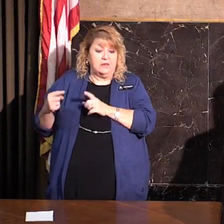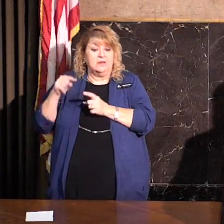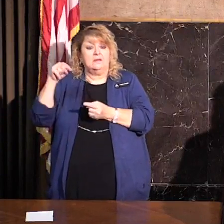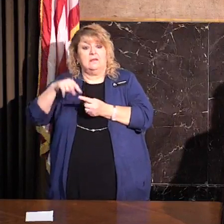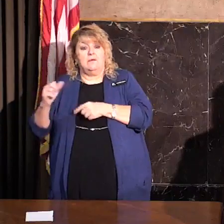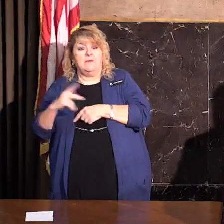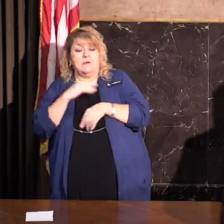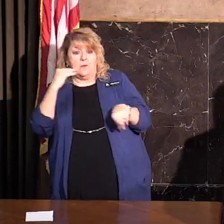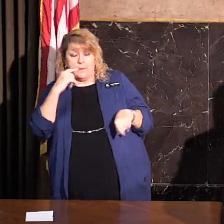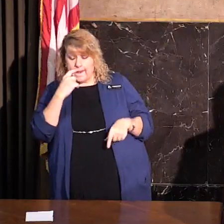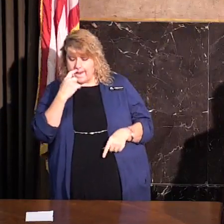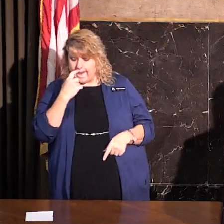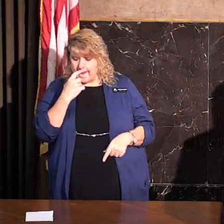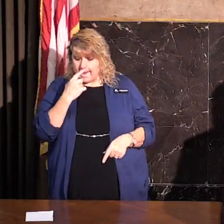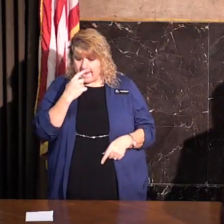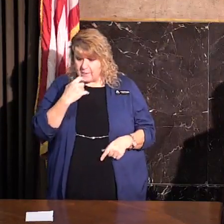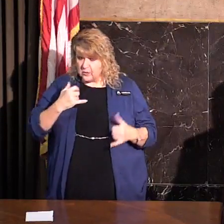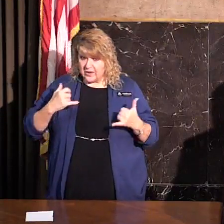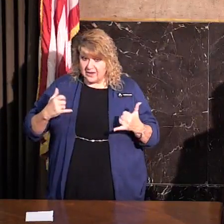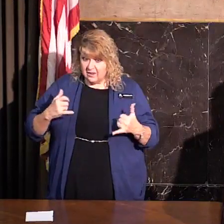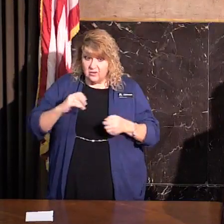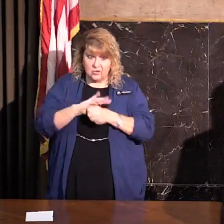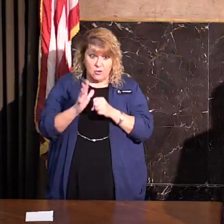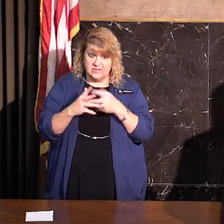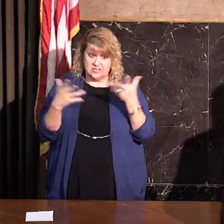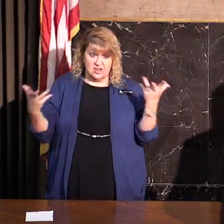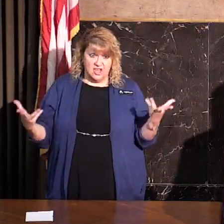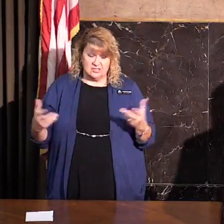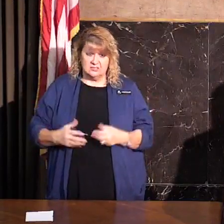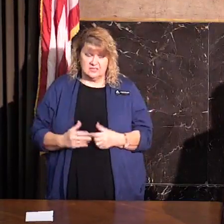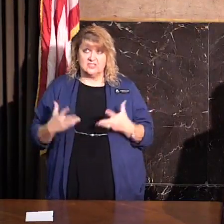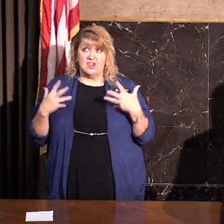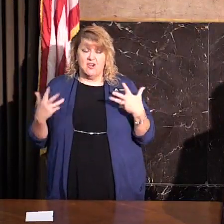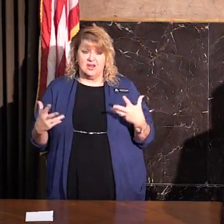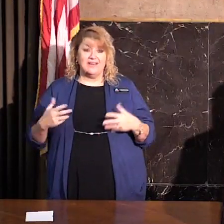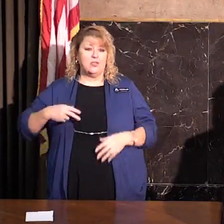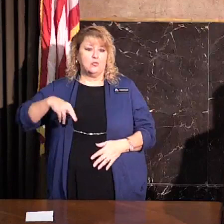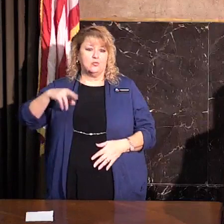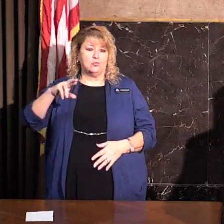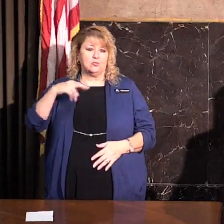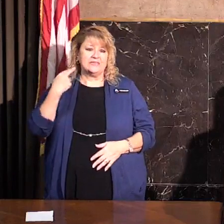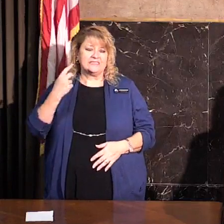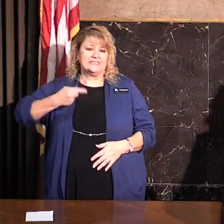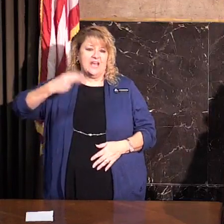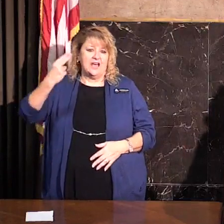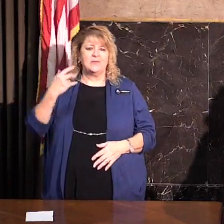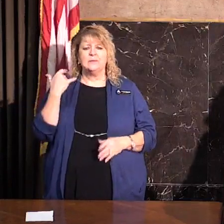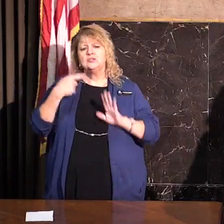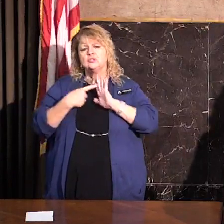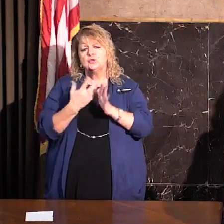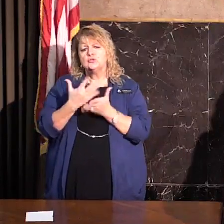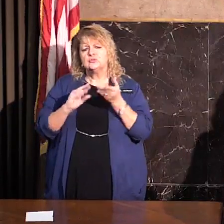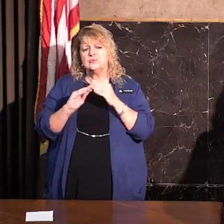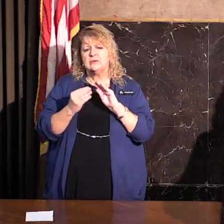we're headed in the right direction, have a lot of COVID in Louisiana and the risk is still remains high I'm going to